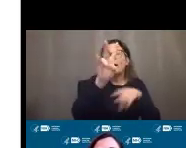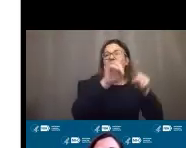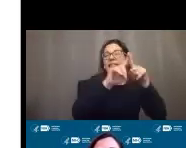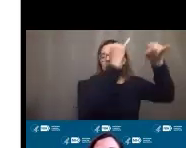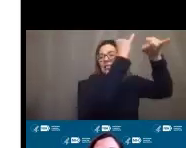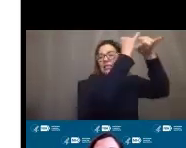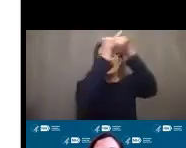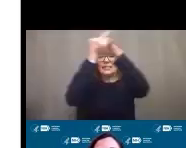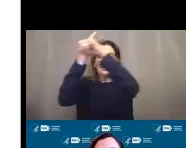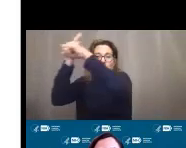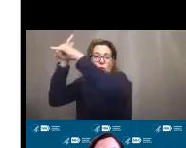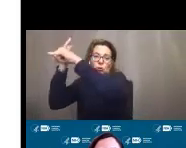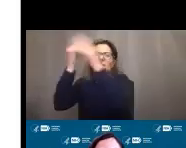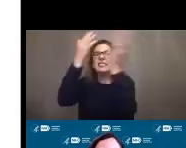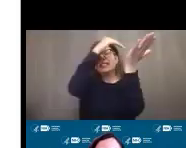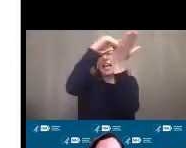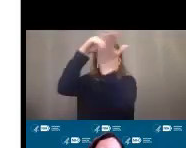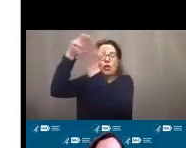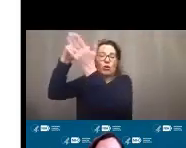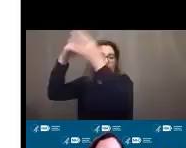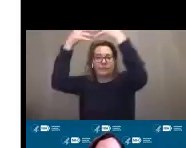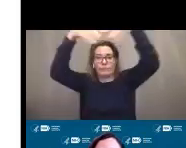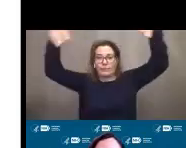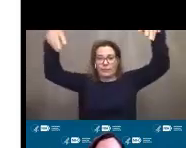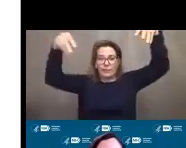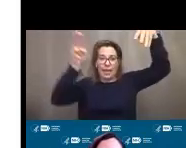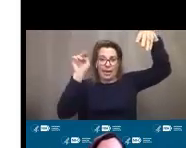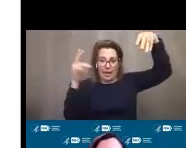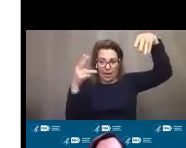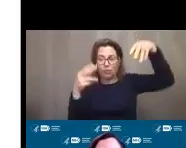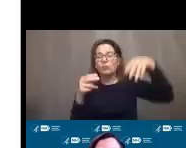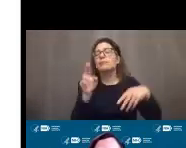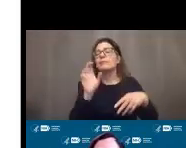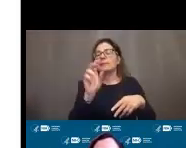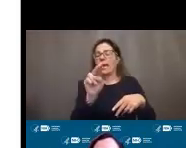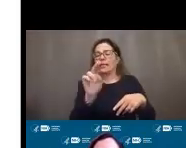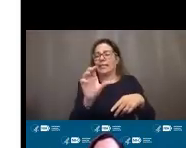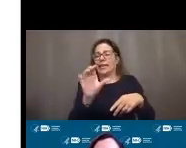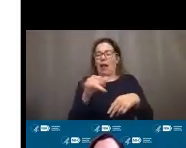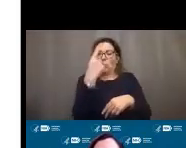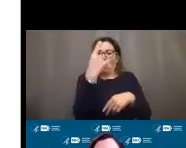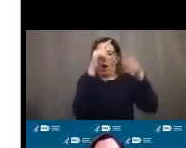and your moderator for the next 45 minutes. I am pleased to introduce Nas Zahir,